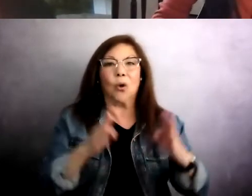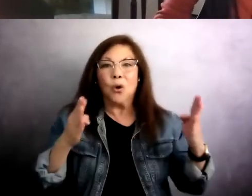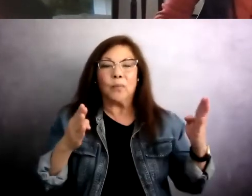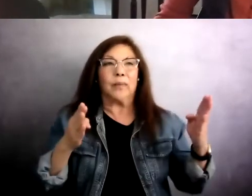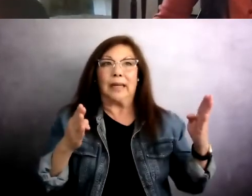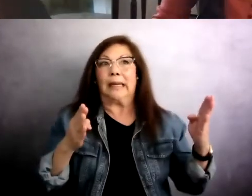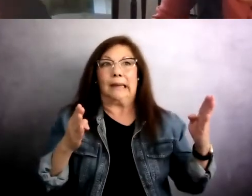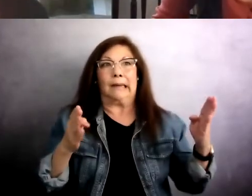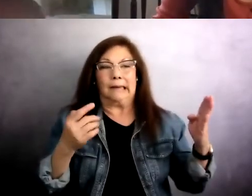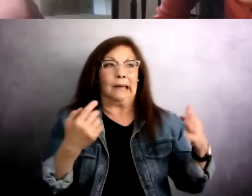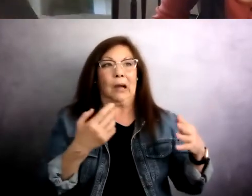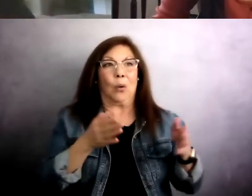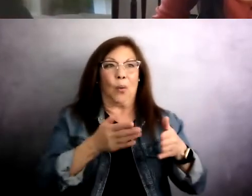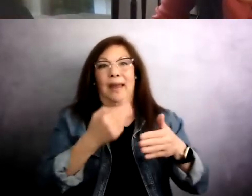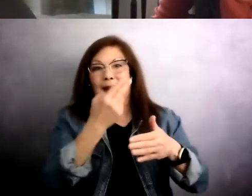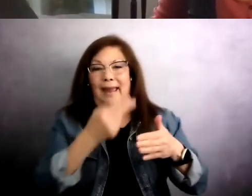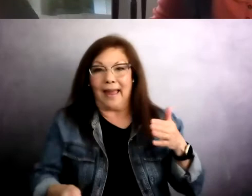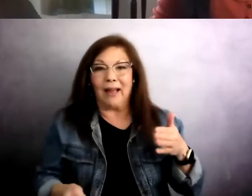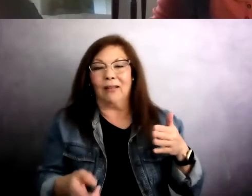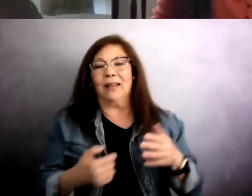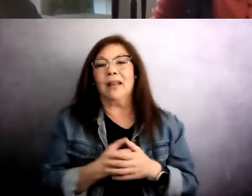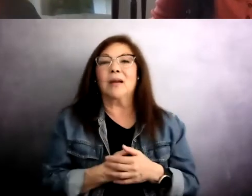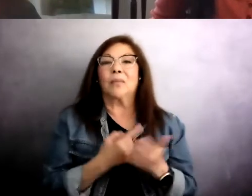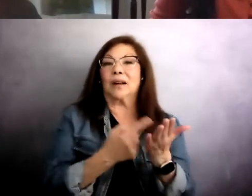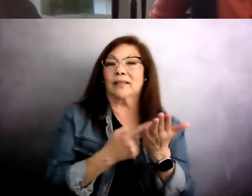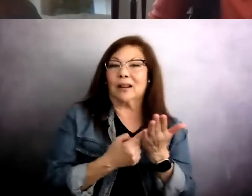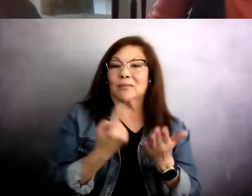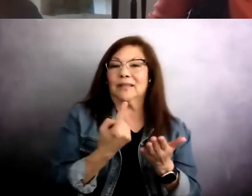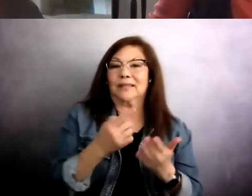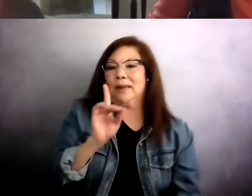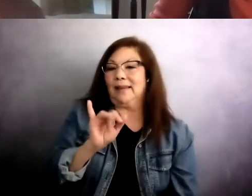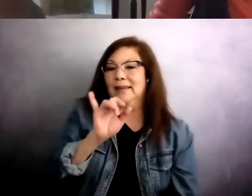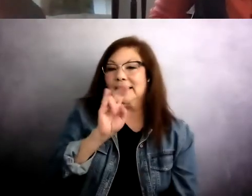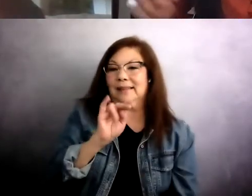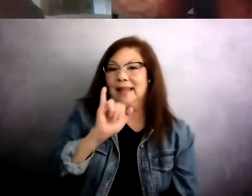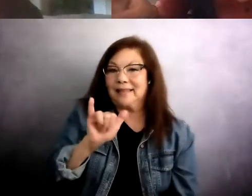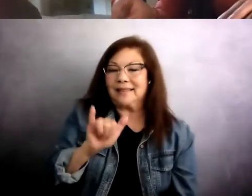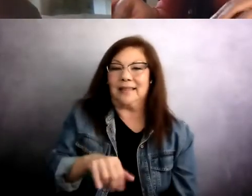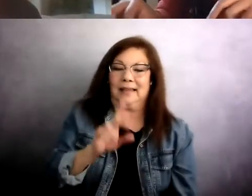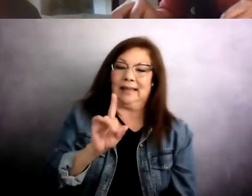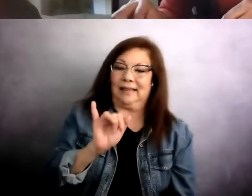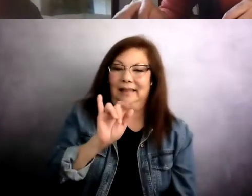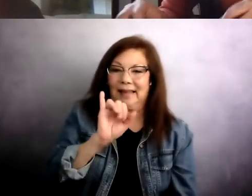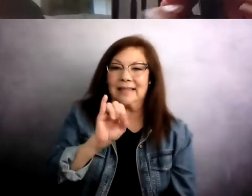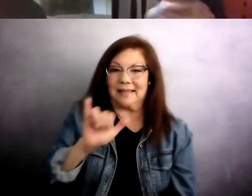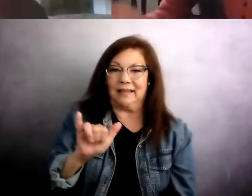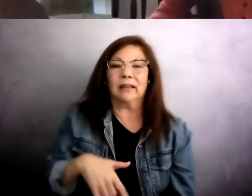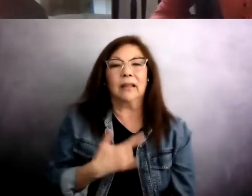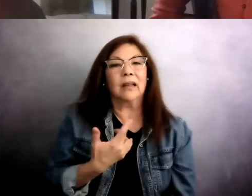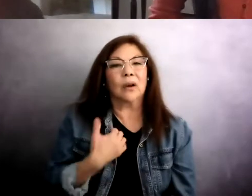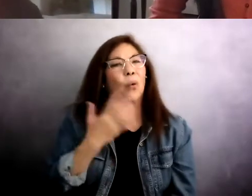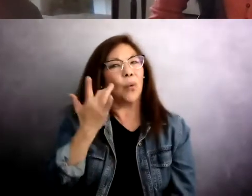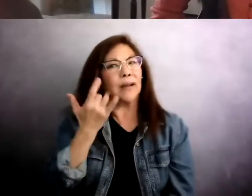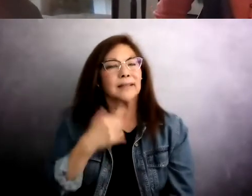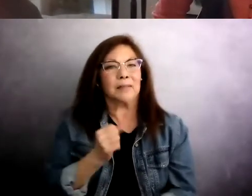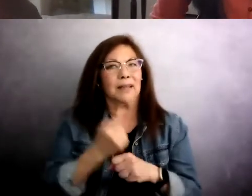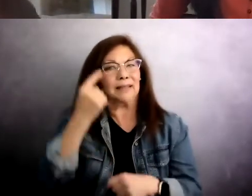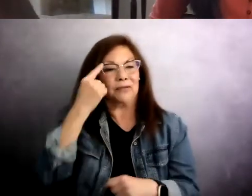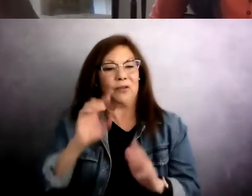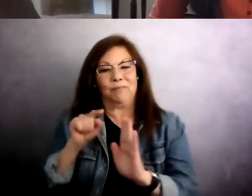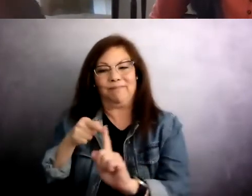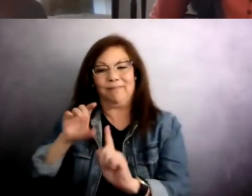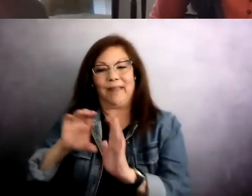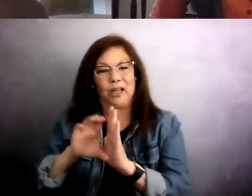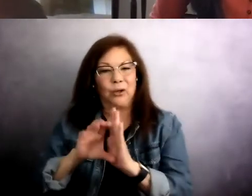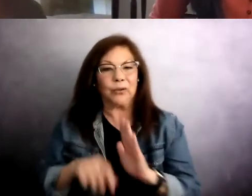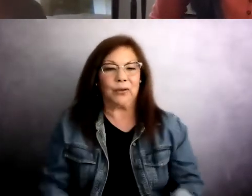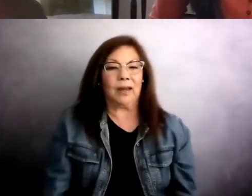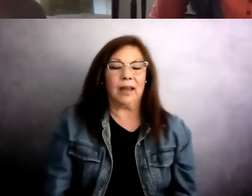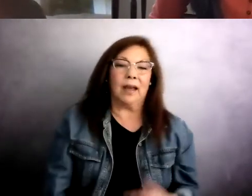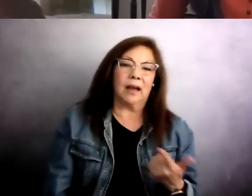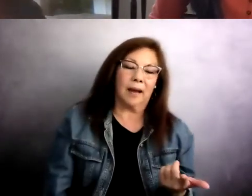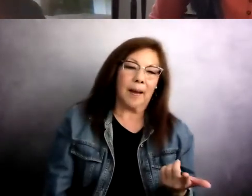But I want to talk also but Daisy, so why this would make sense for that character?